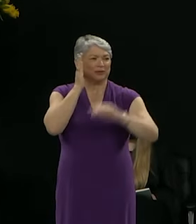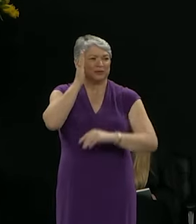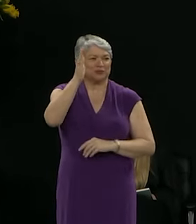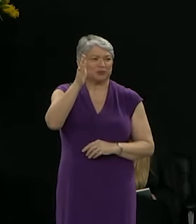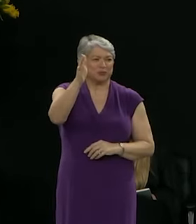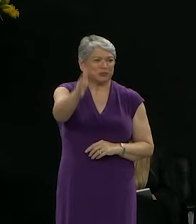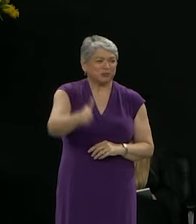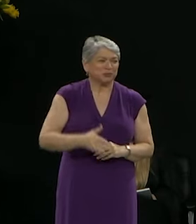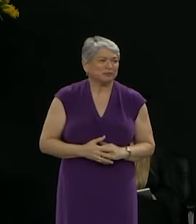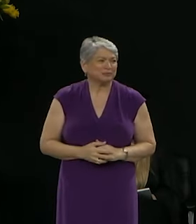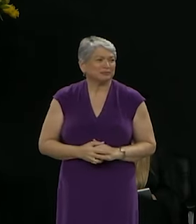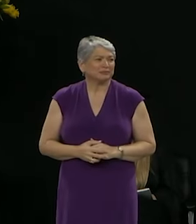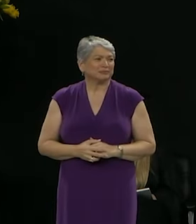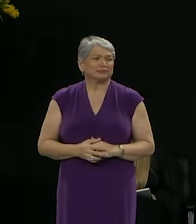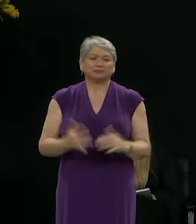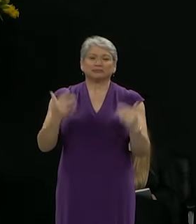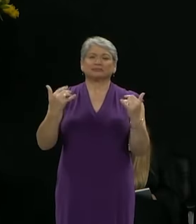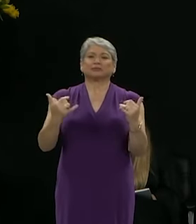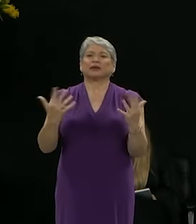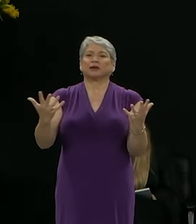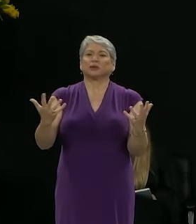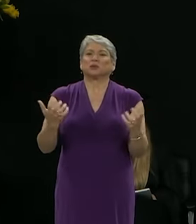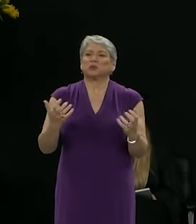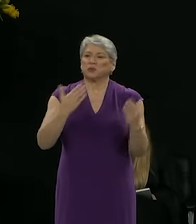I would now like to take a moment to thank our faculty and staff